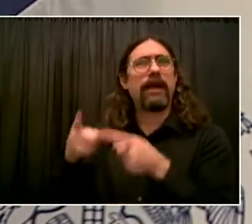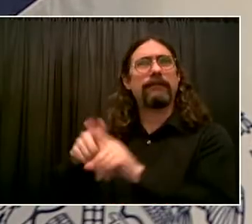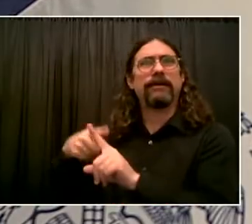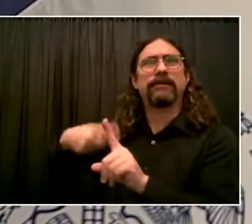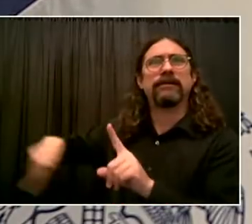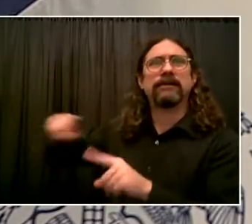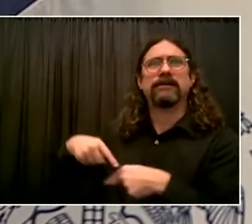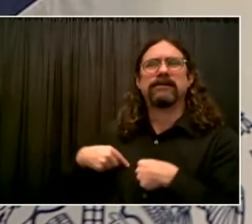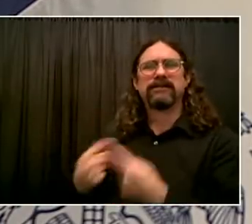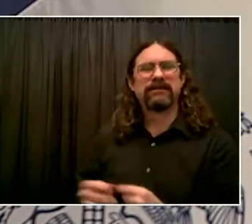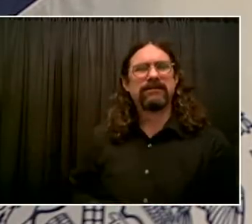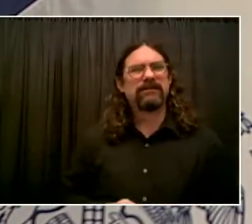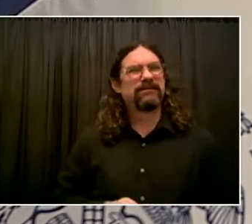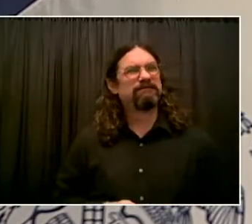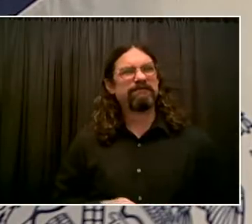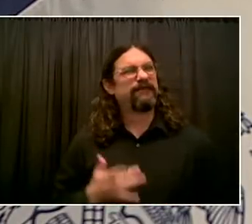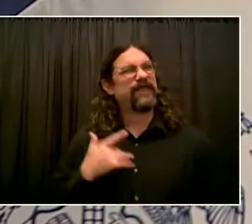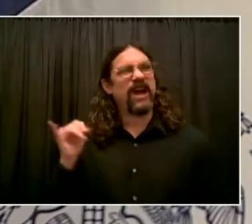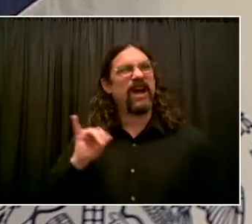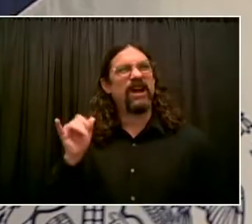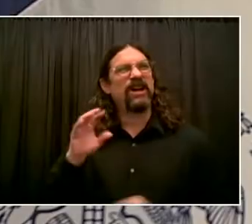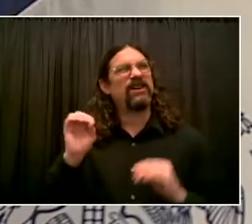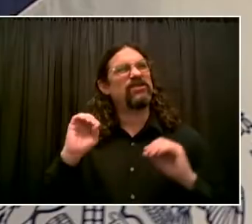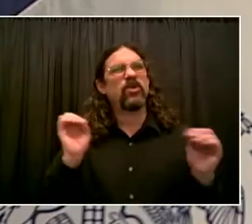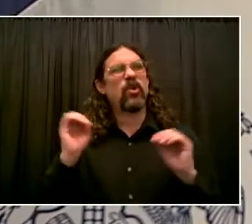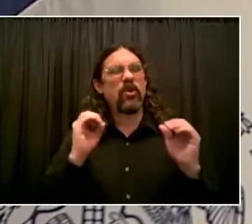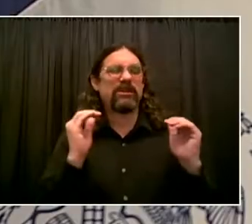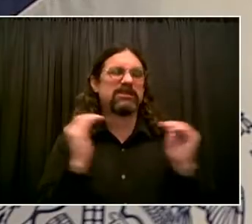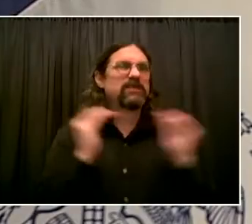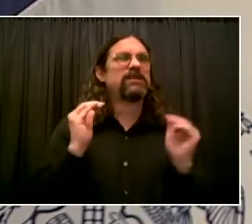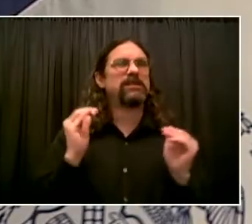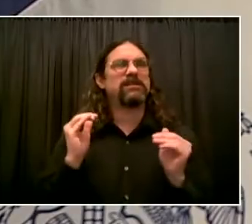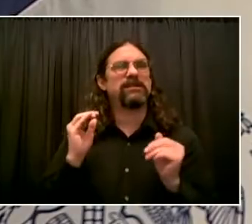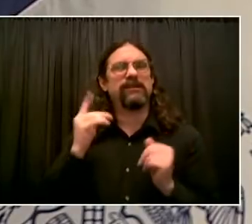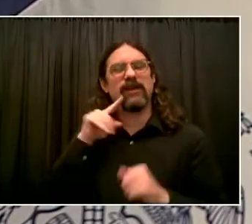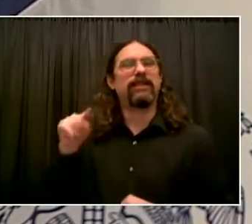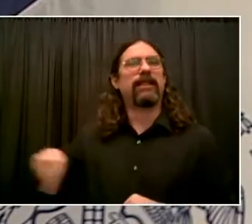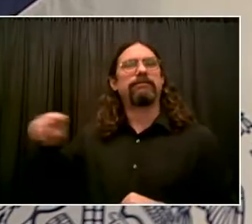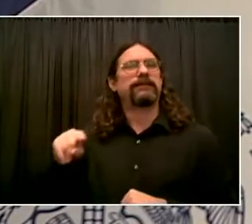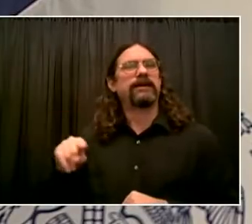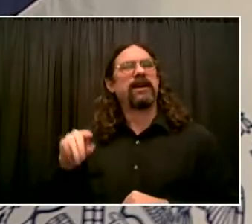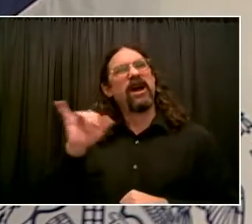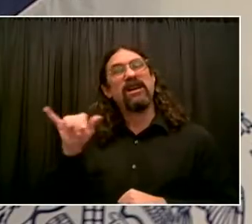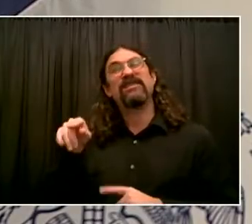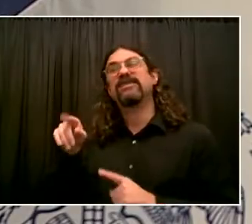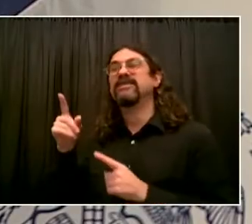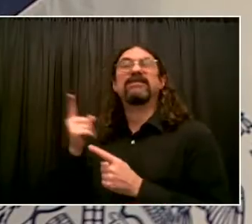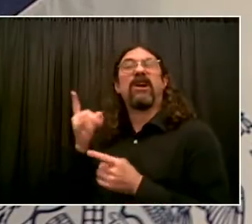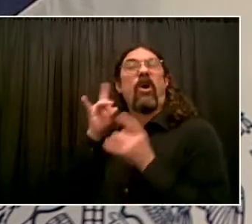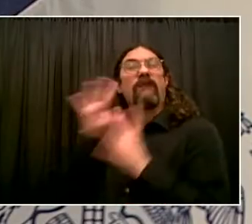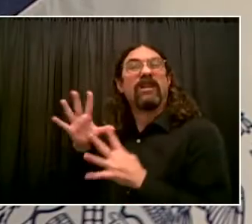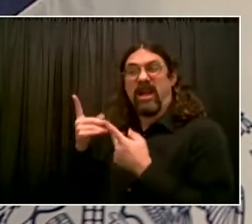SOMEONE WHO ULTIMATELY DID SO MUCH GOOD FOR THE WORLD. THE